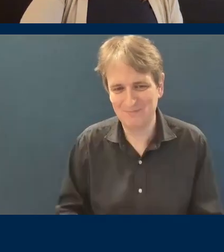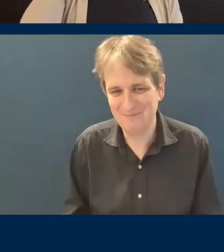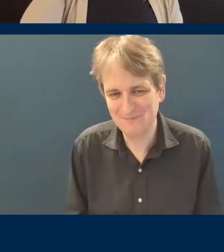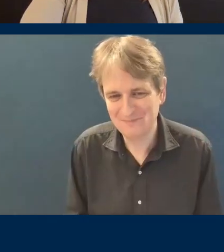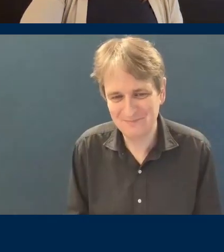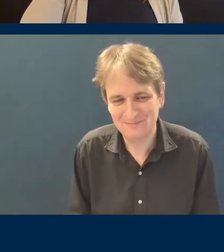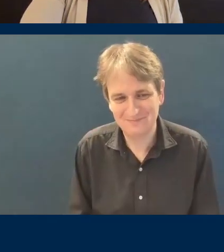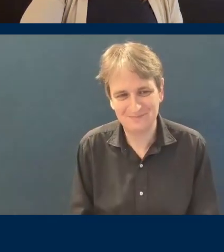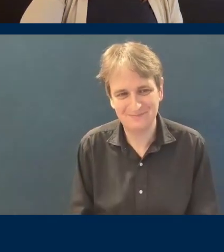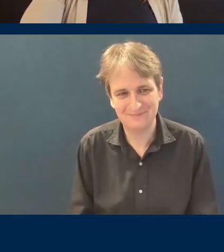Next slide, please.